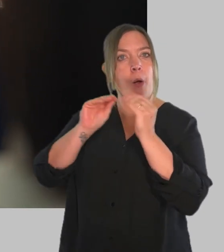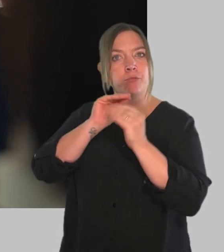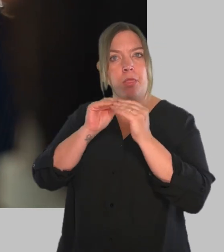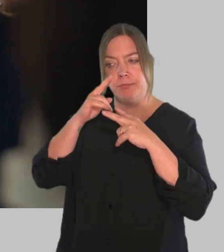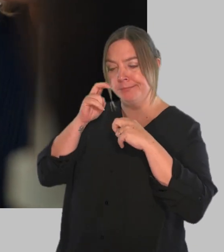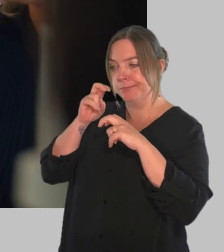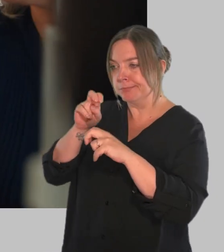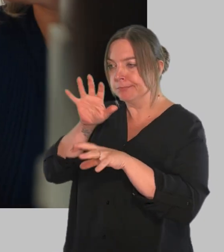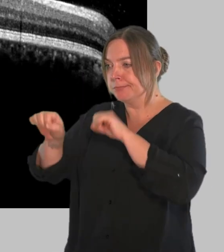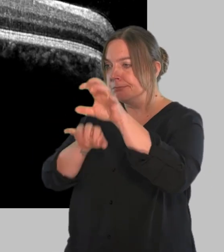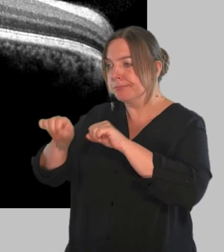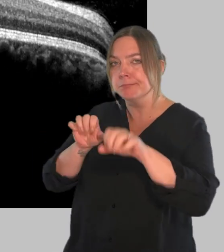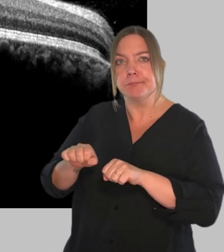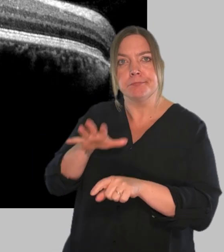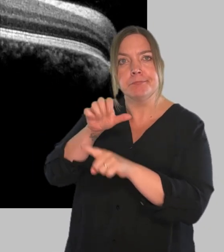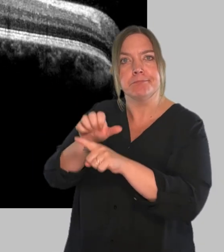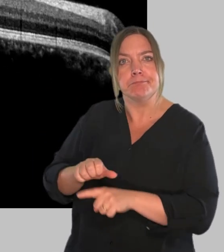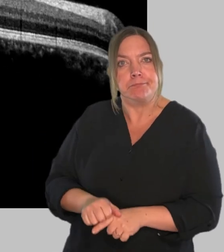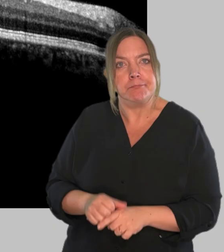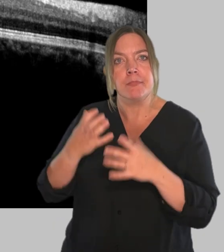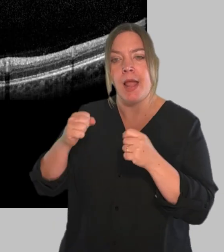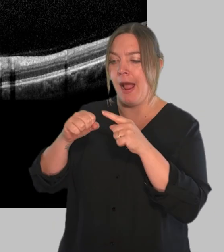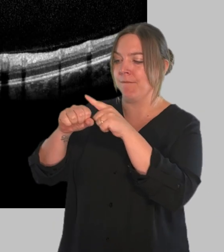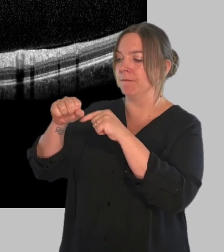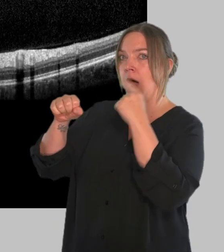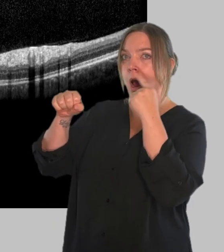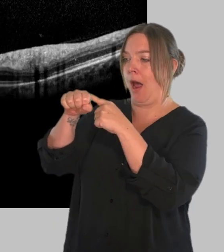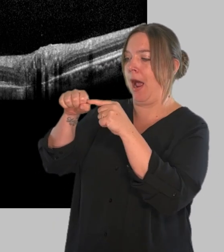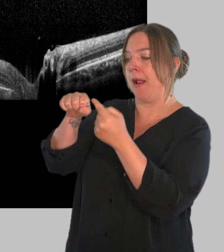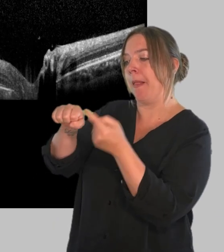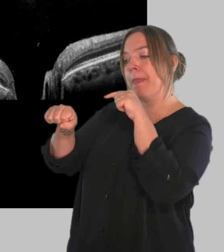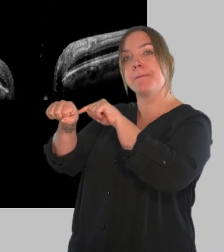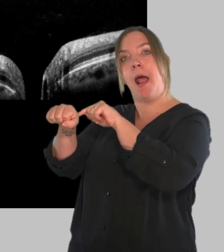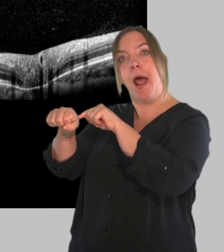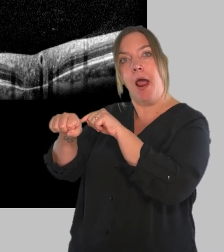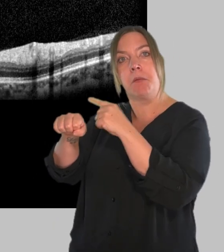so the back-of-the-eye signatures of other diseases affecting other parts of the body that we never realised.